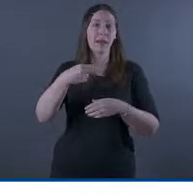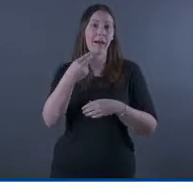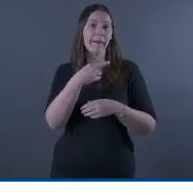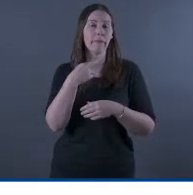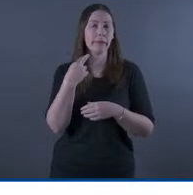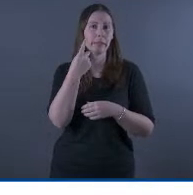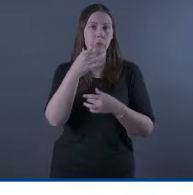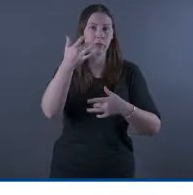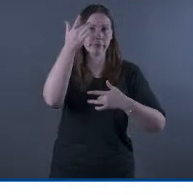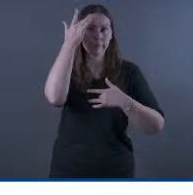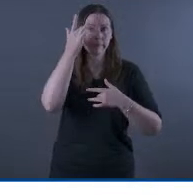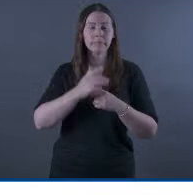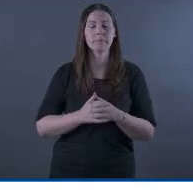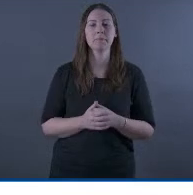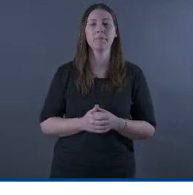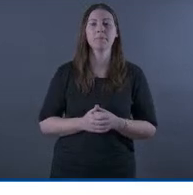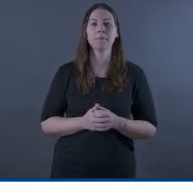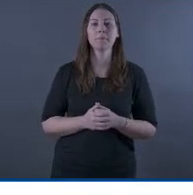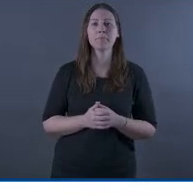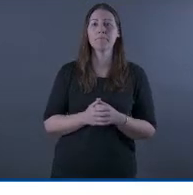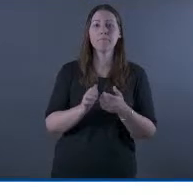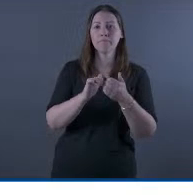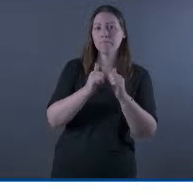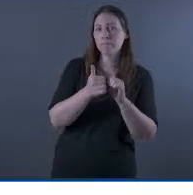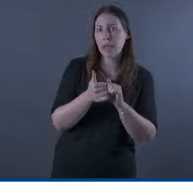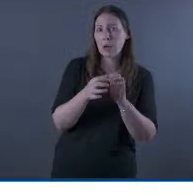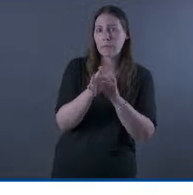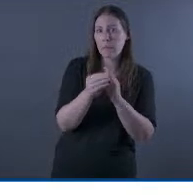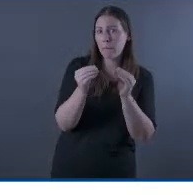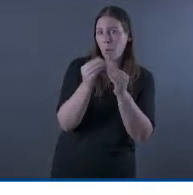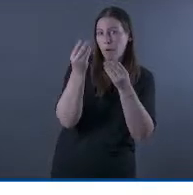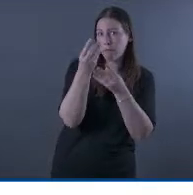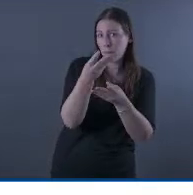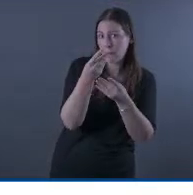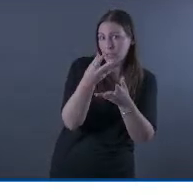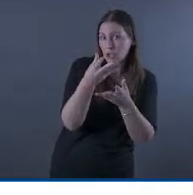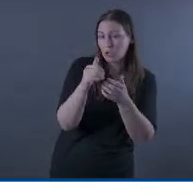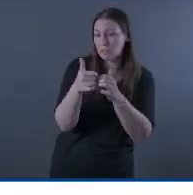How to get more information, or how to make an appointment with us. Basically we will be reaching out to you.